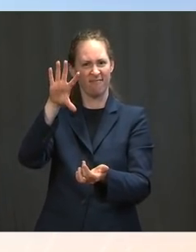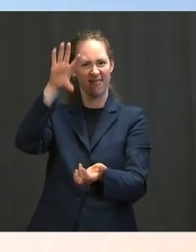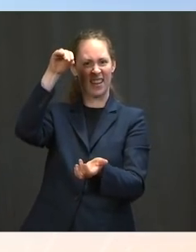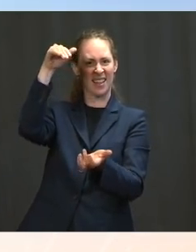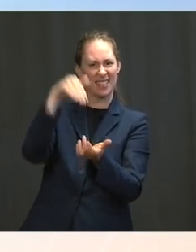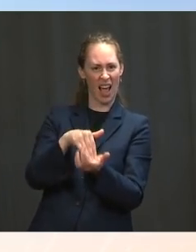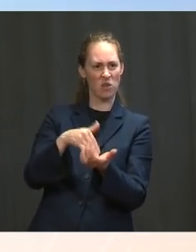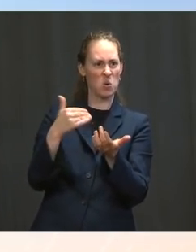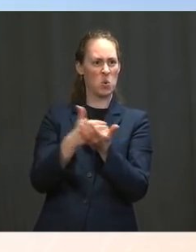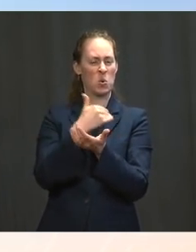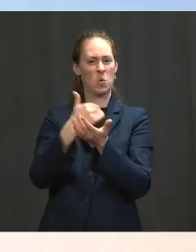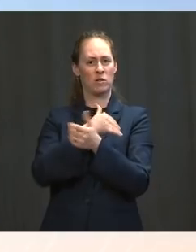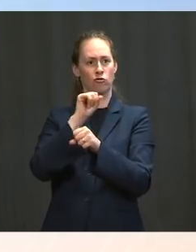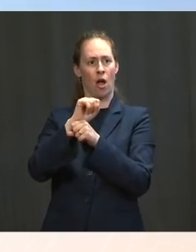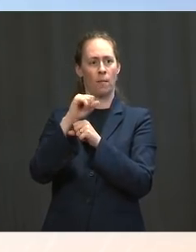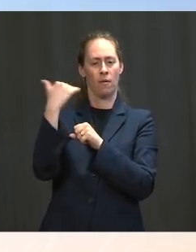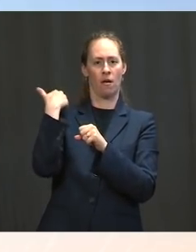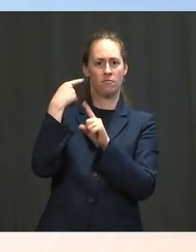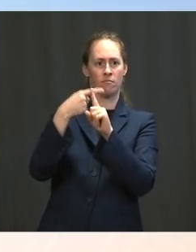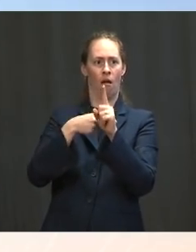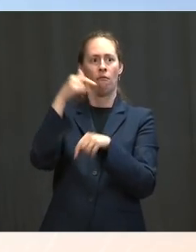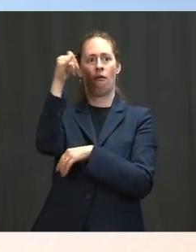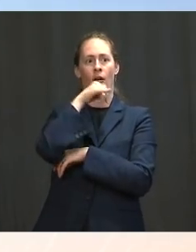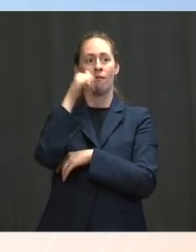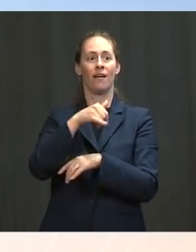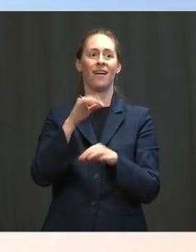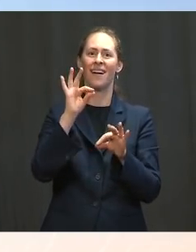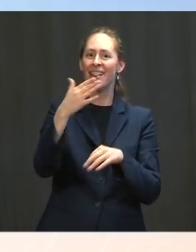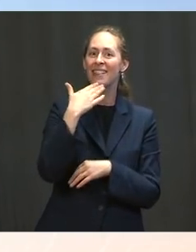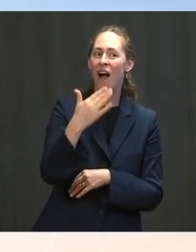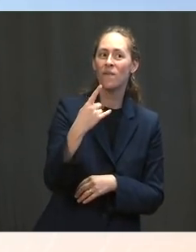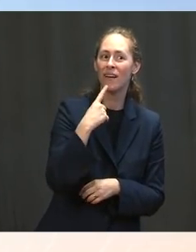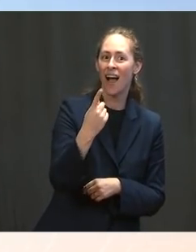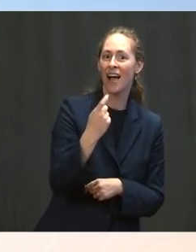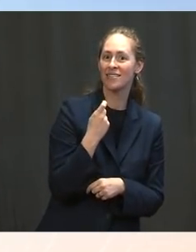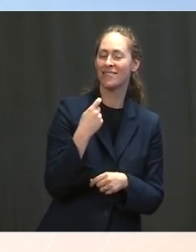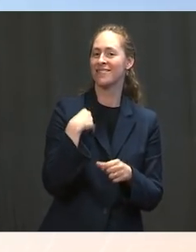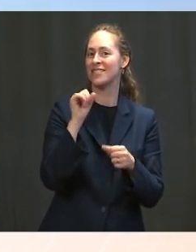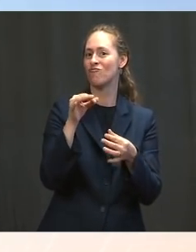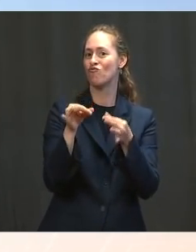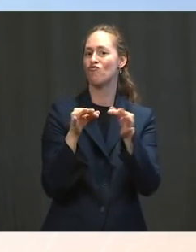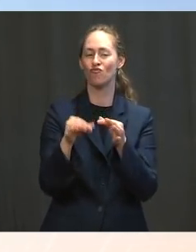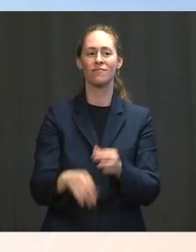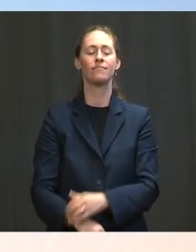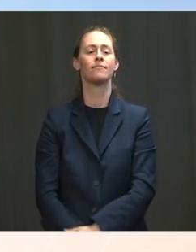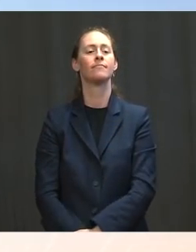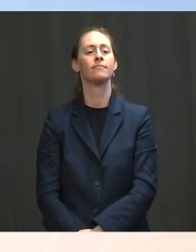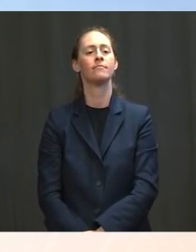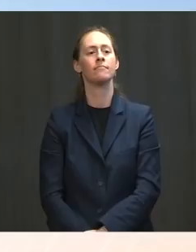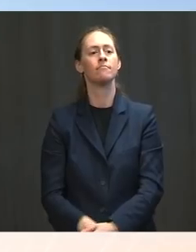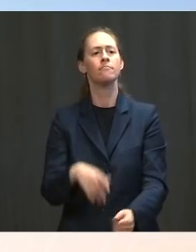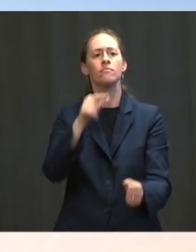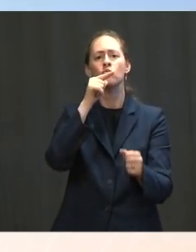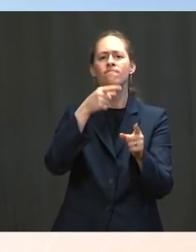I will just note, since you gave me the opportunity. In terms of specific industries, there are cases where they need to pay their workers more,